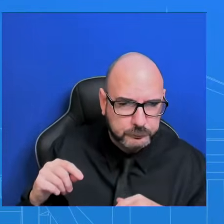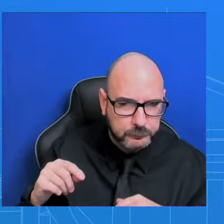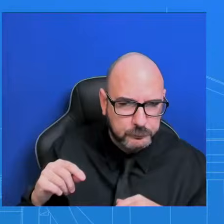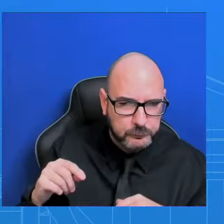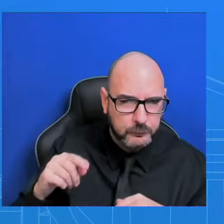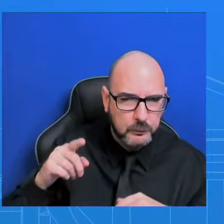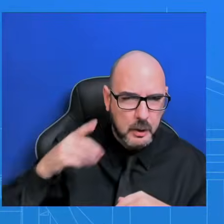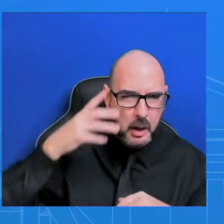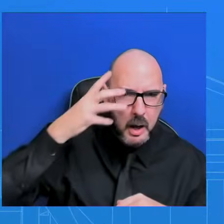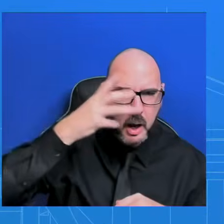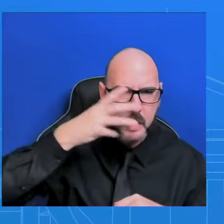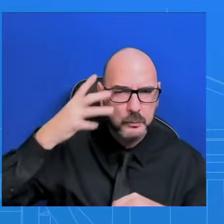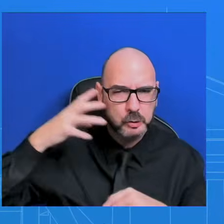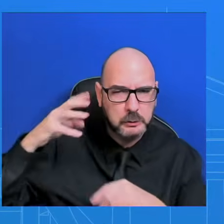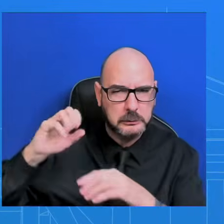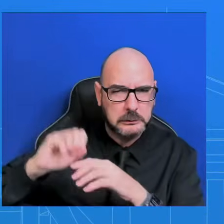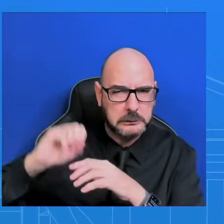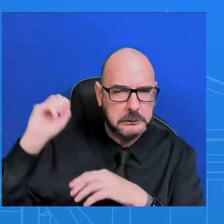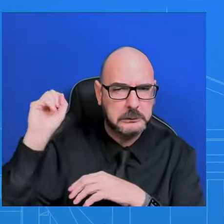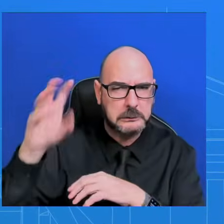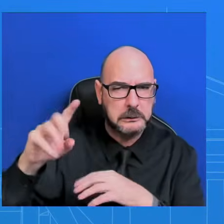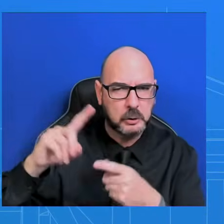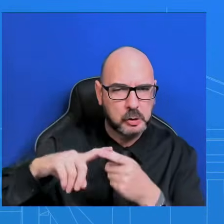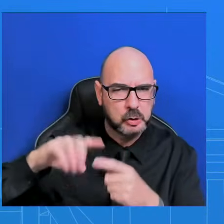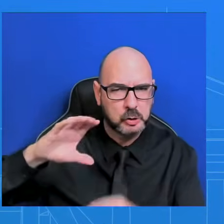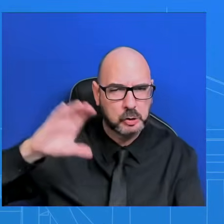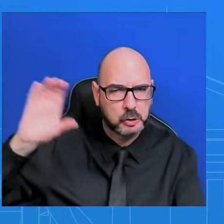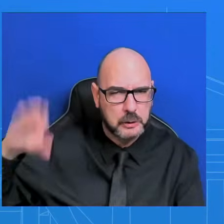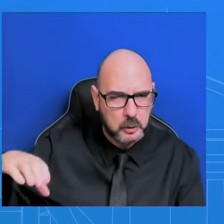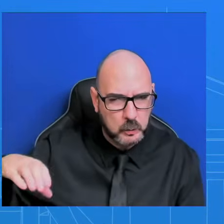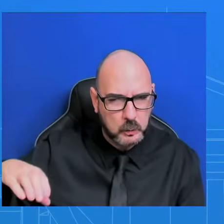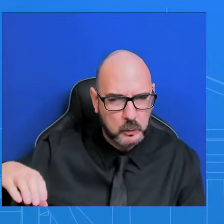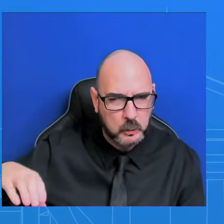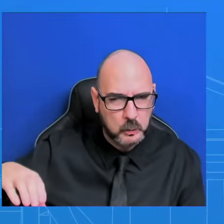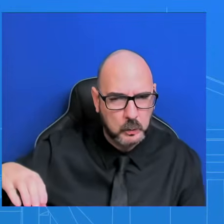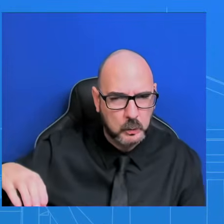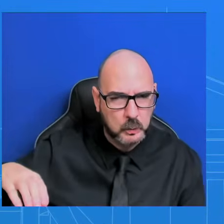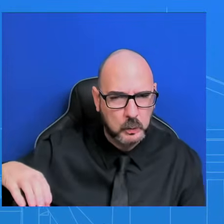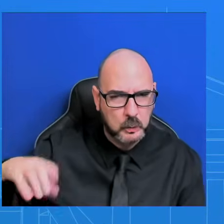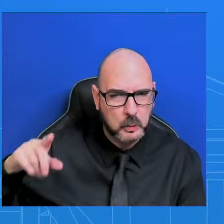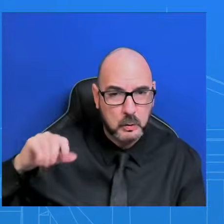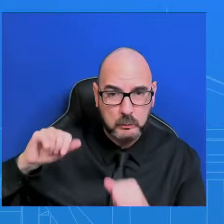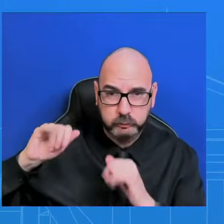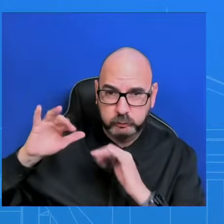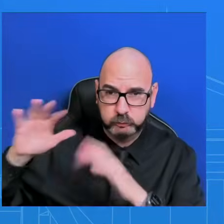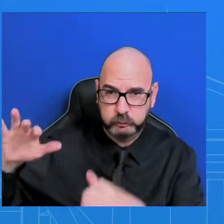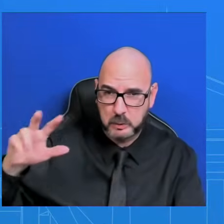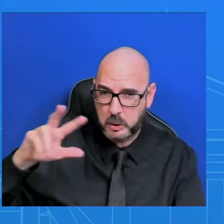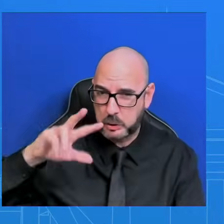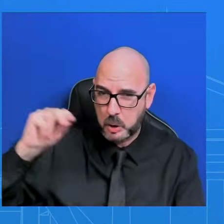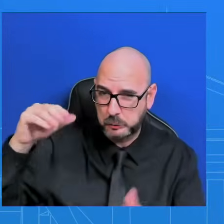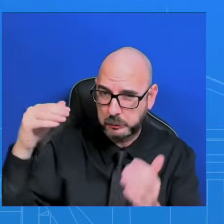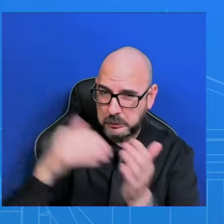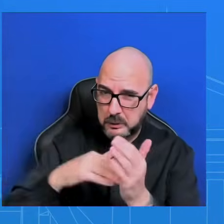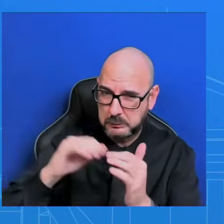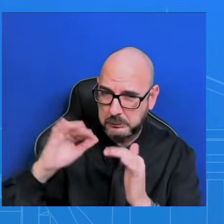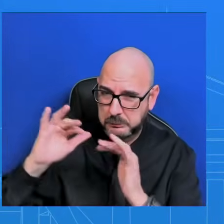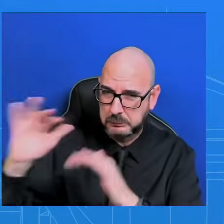Like, I -- I think the total number is 30,000 have been shipped to Chicago alone. And the mayors are meeting in town.